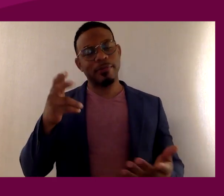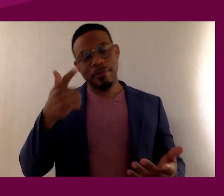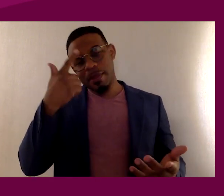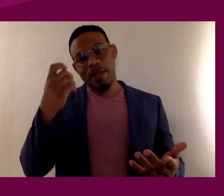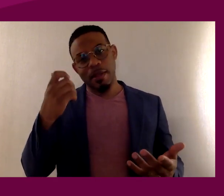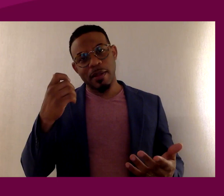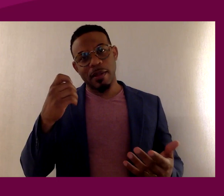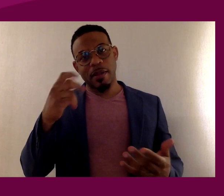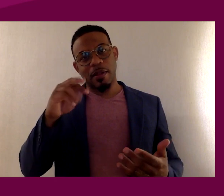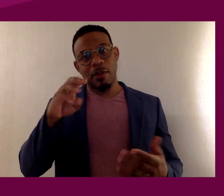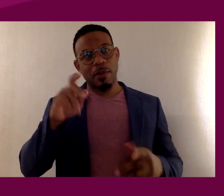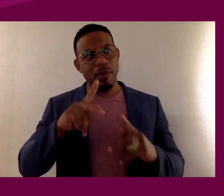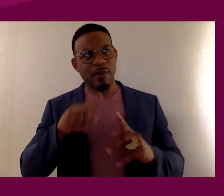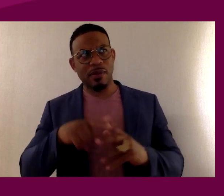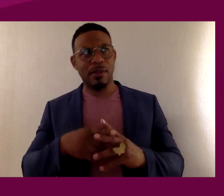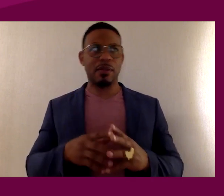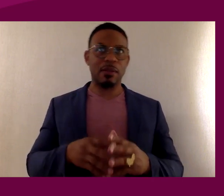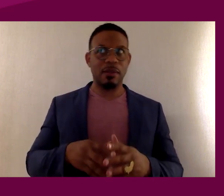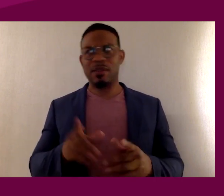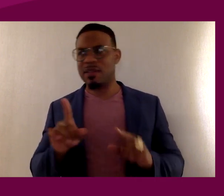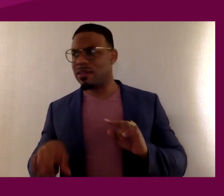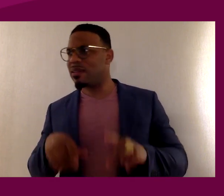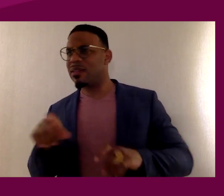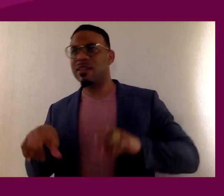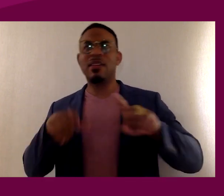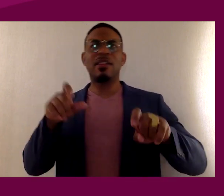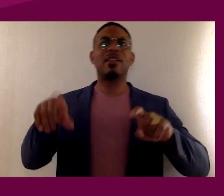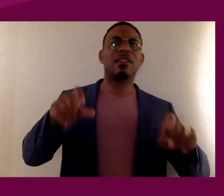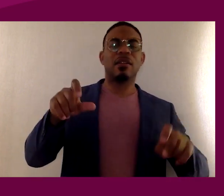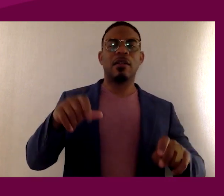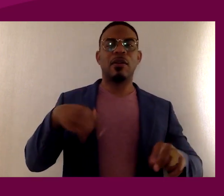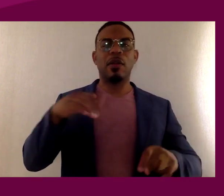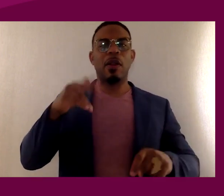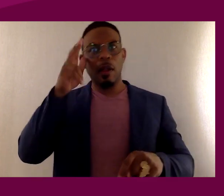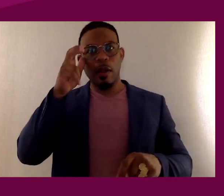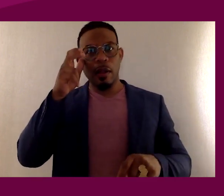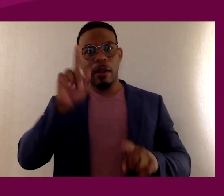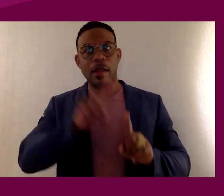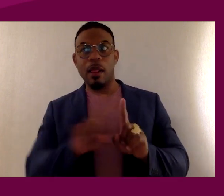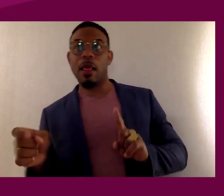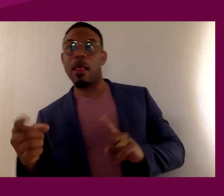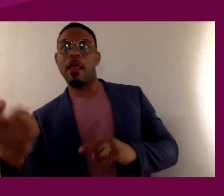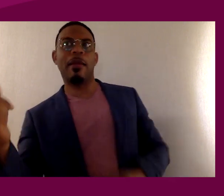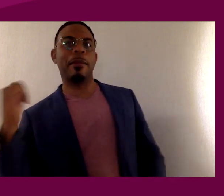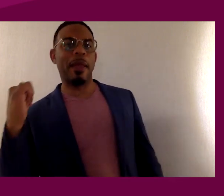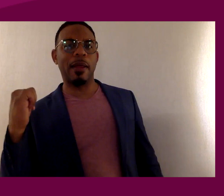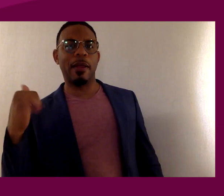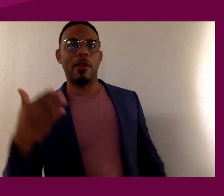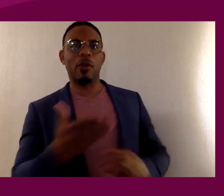door. We later heard, because the news people started asking questions, and we later heard